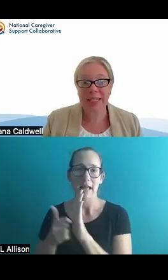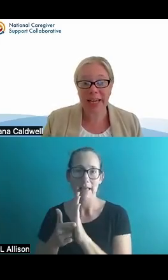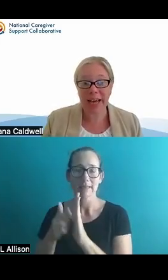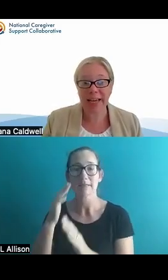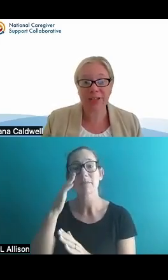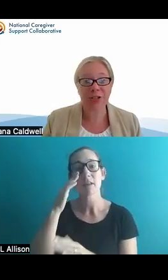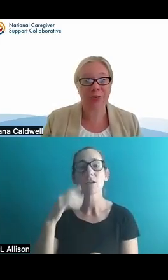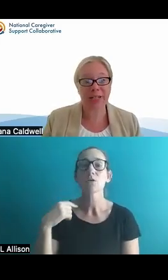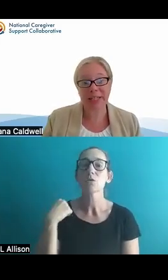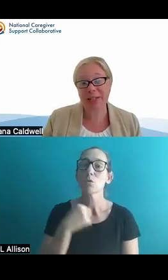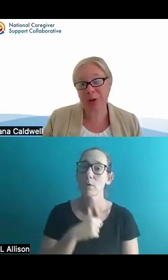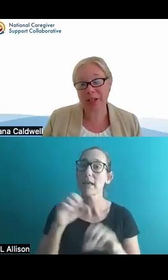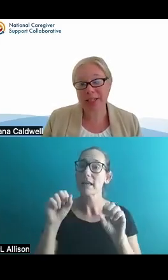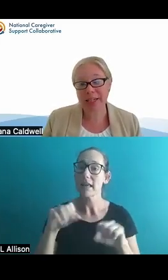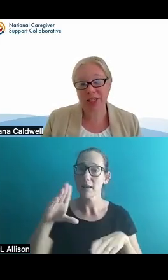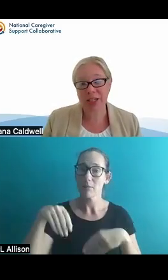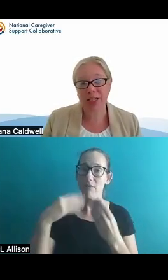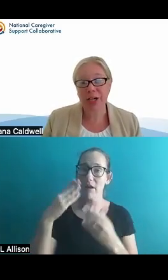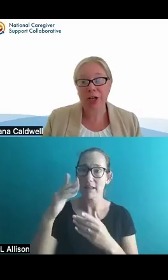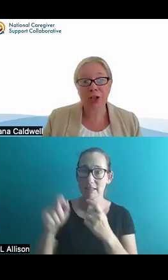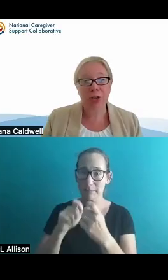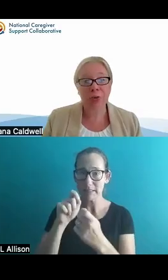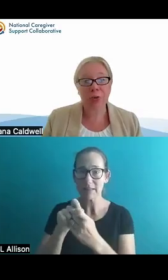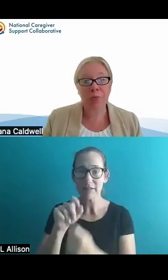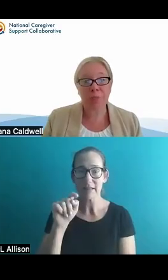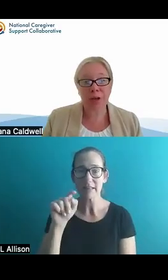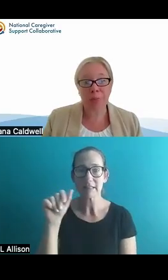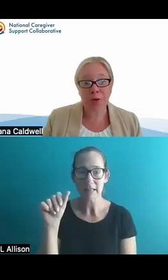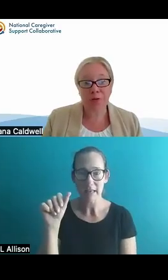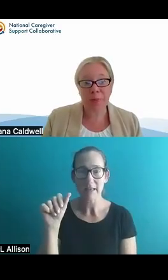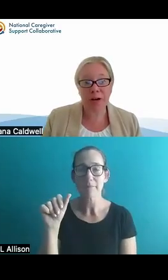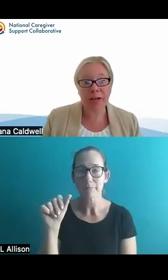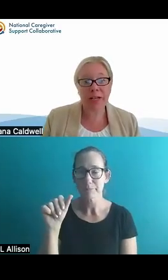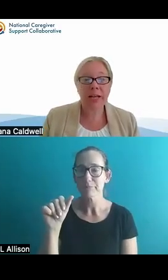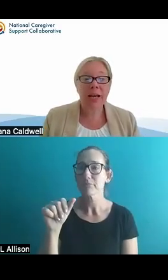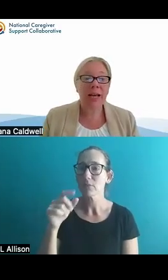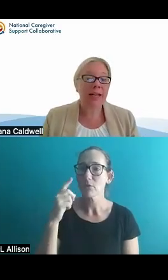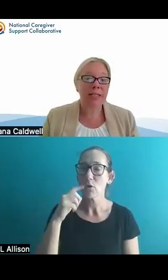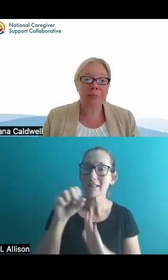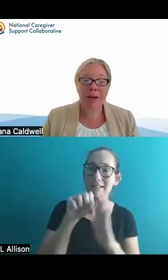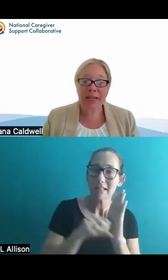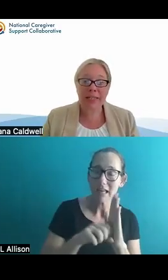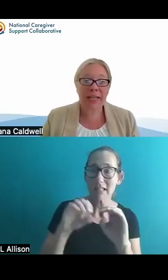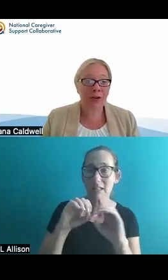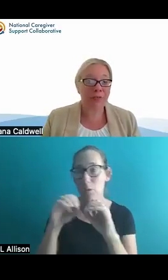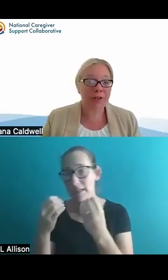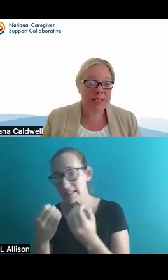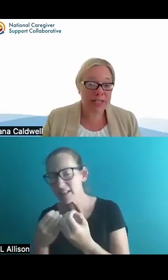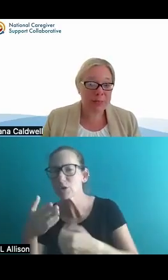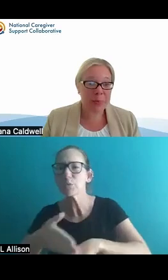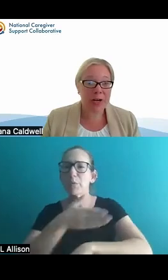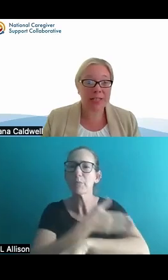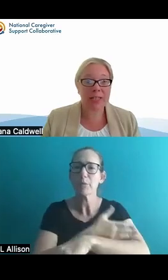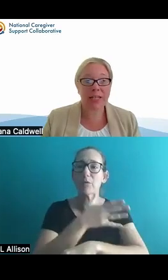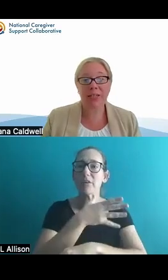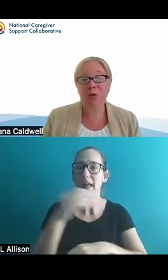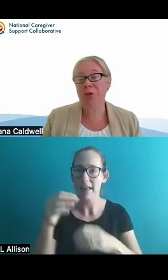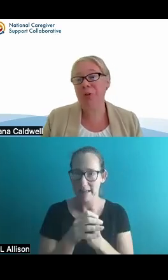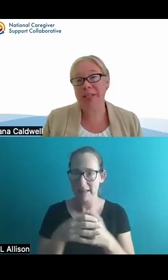TA to states and organizations to improve upon and expand caregiver assessment practices or to